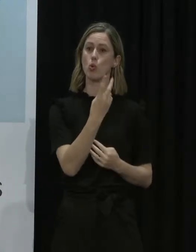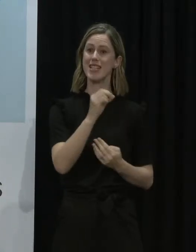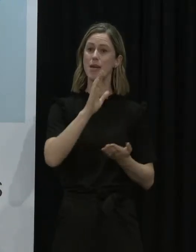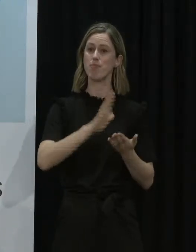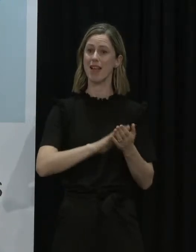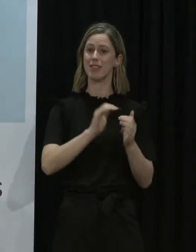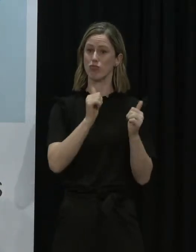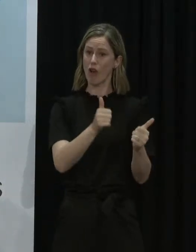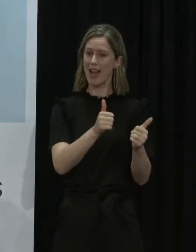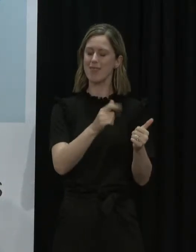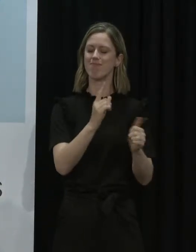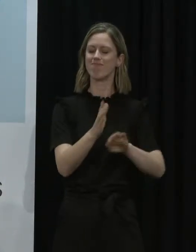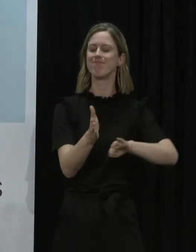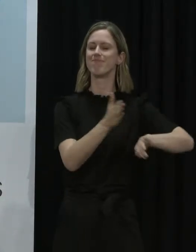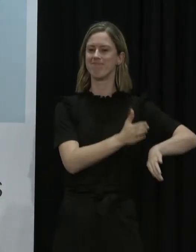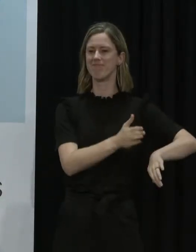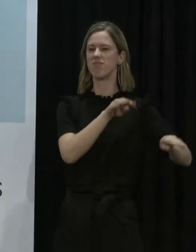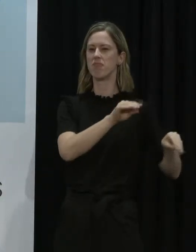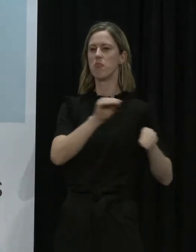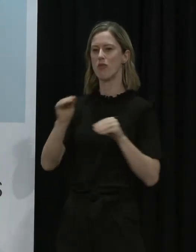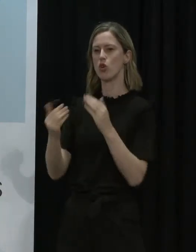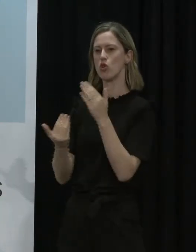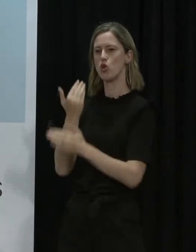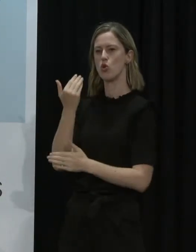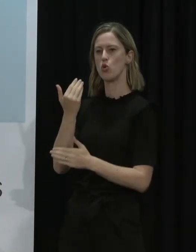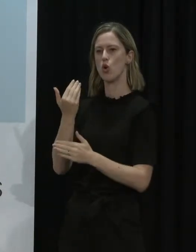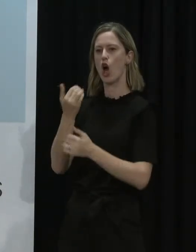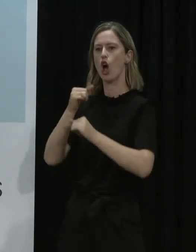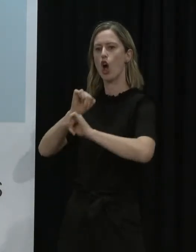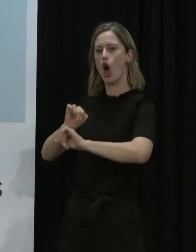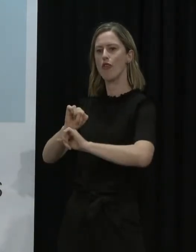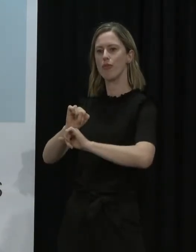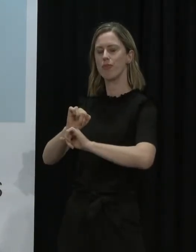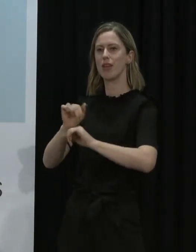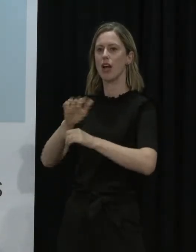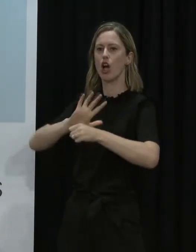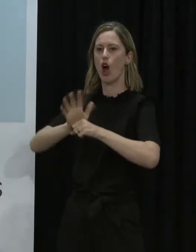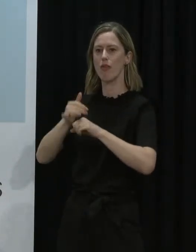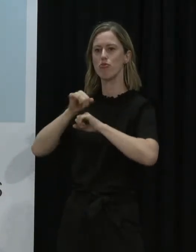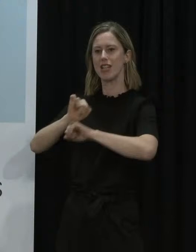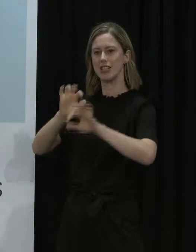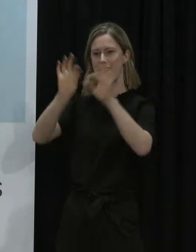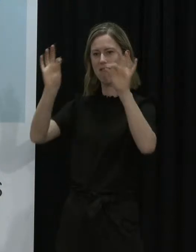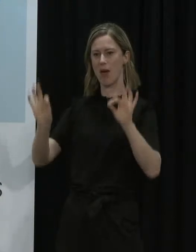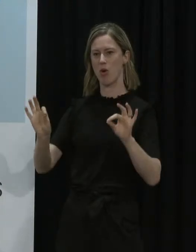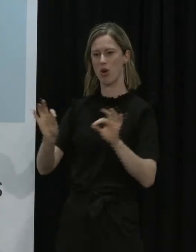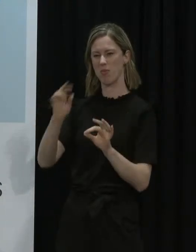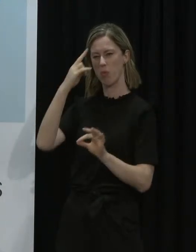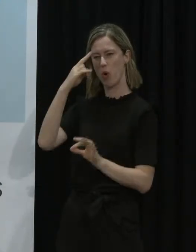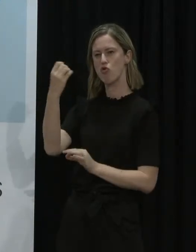system that will serve us well and last the distance. The